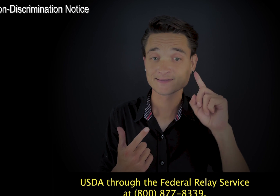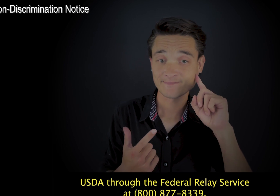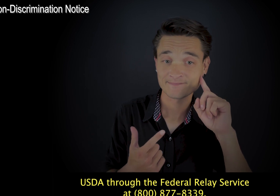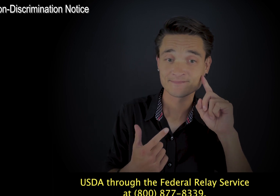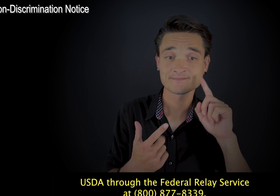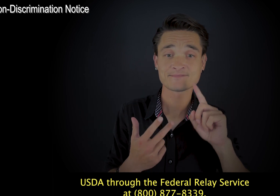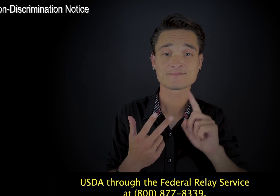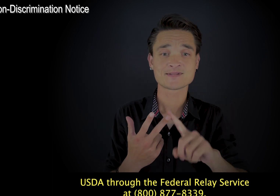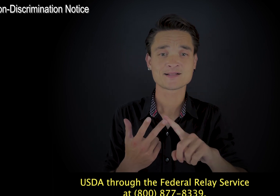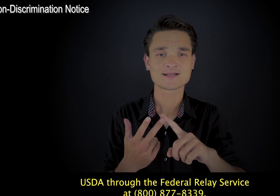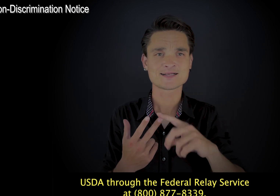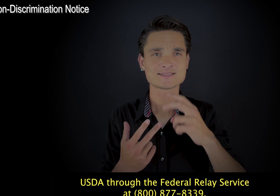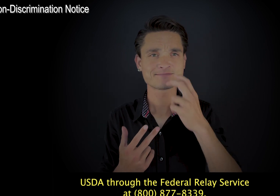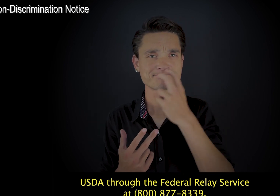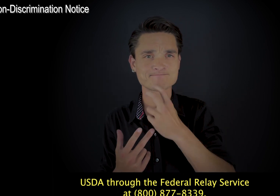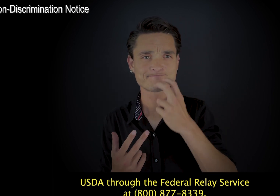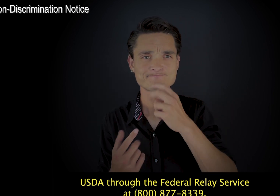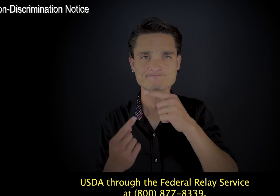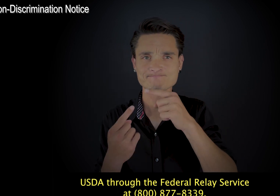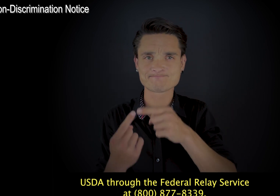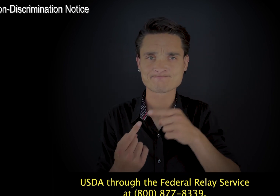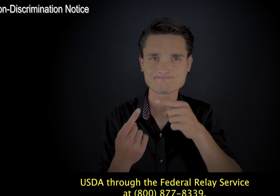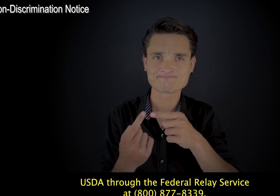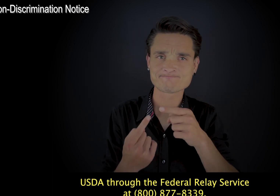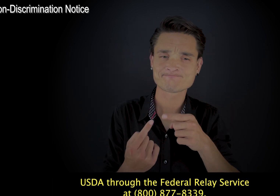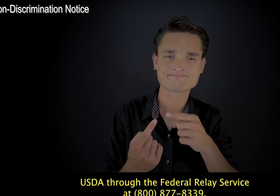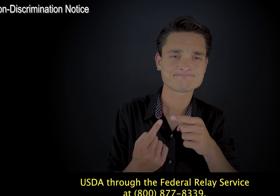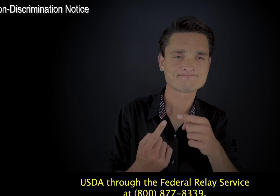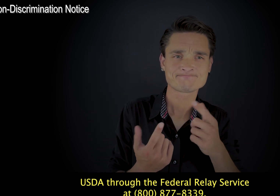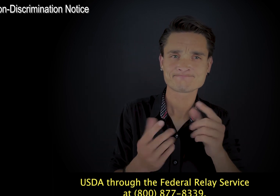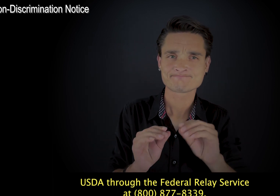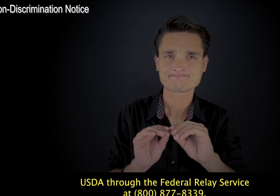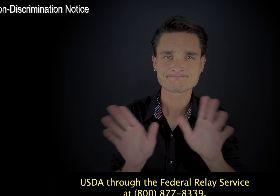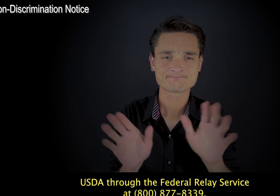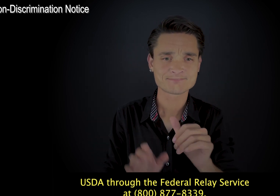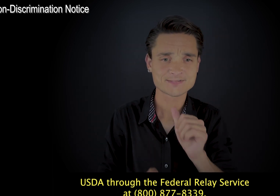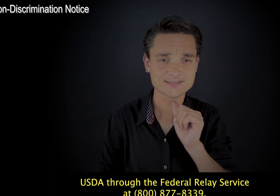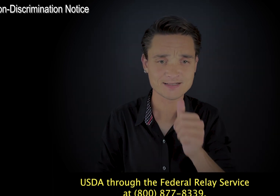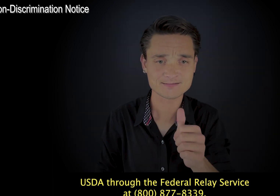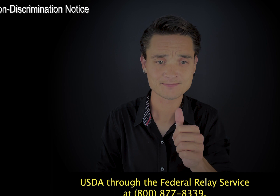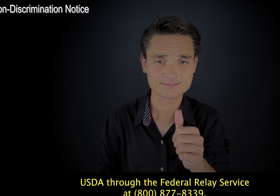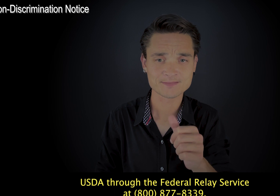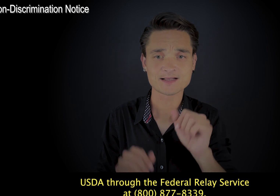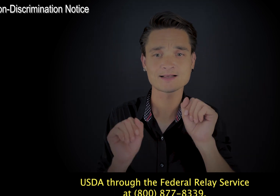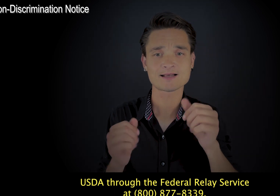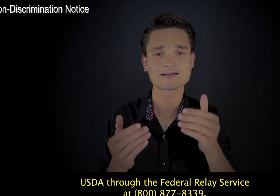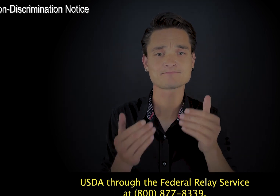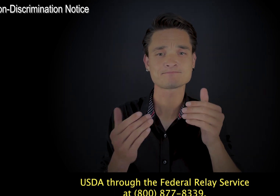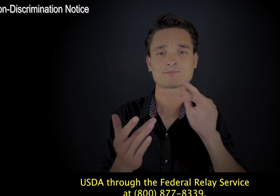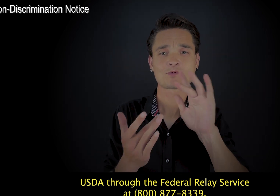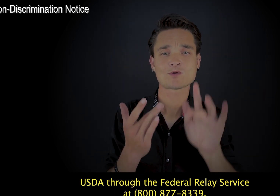USDA through the Federal Relay Service at (800) 877-8339.